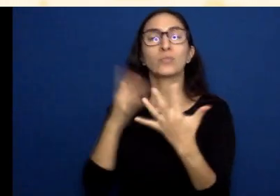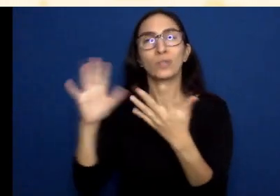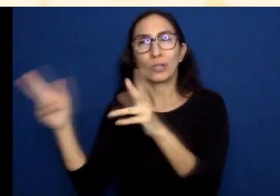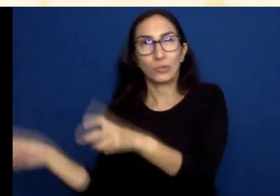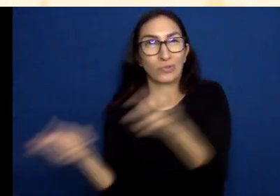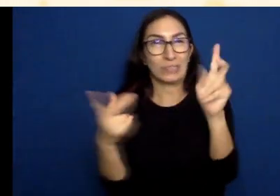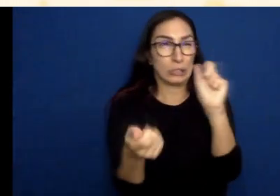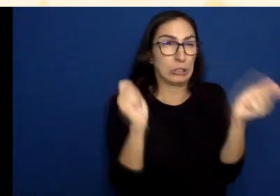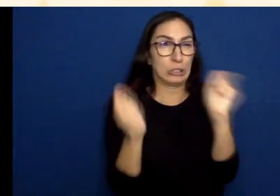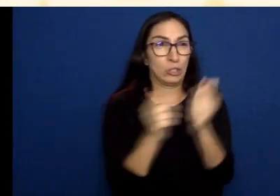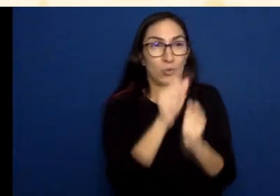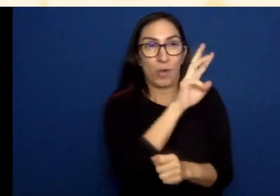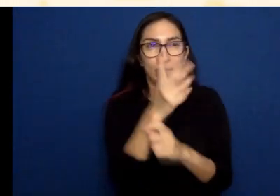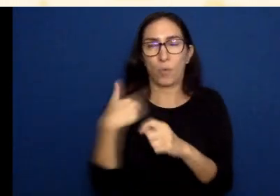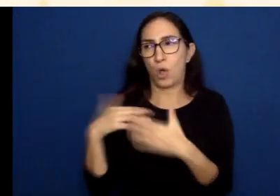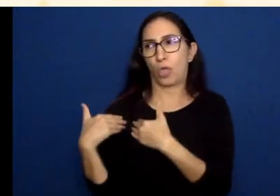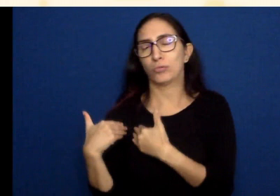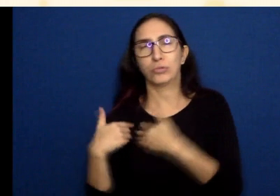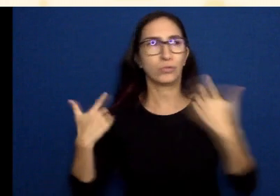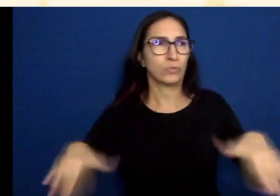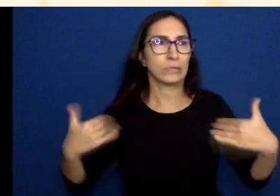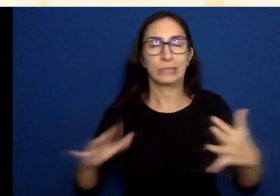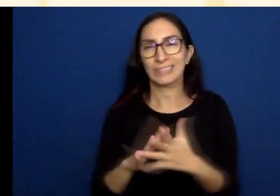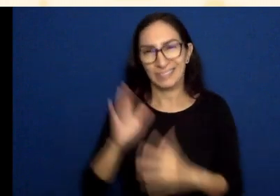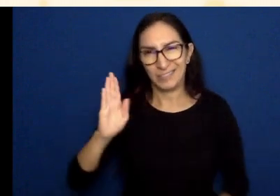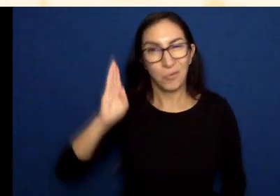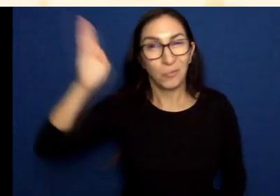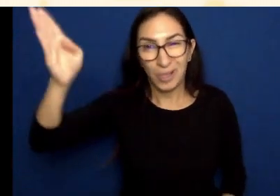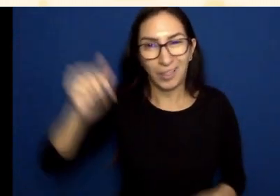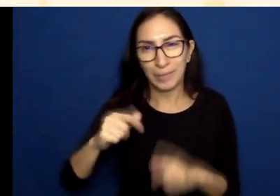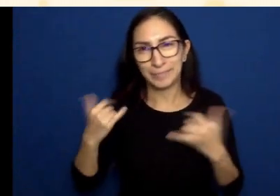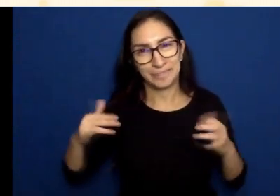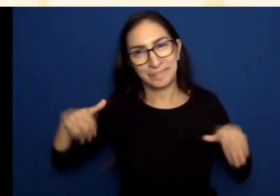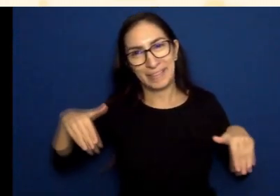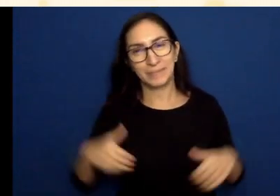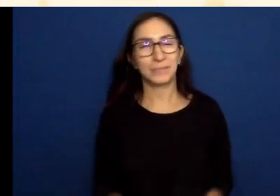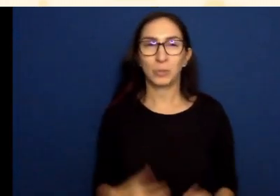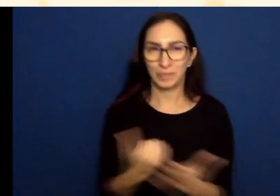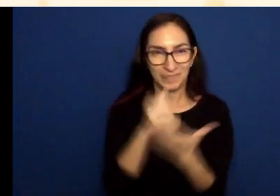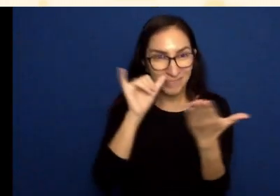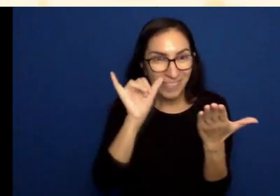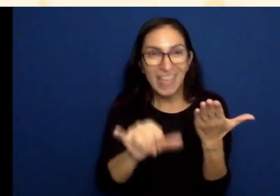and one on test cases for assistive technologies and mobile features. So these are very big, complex documents.